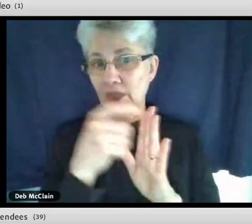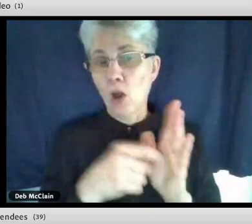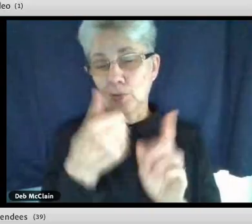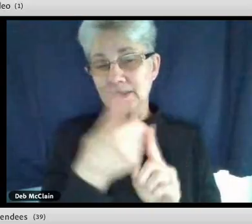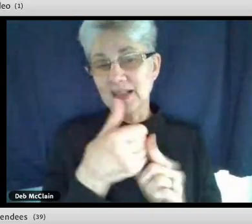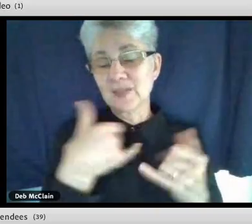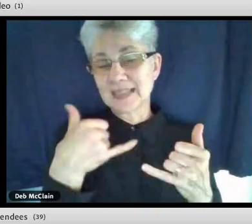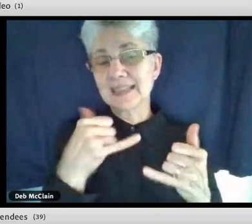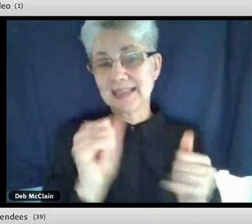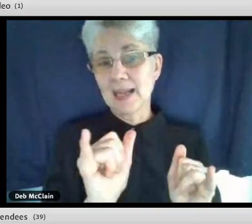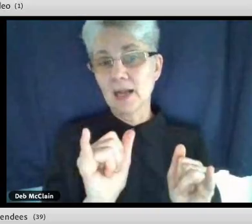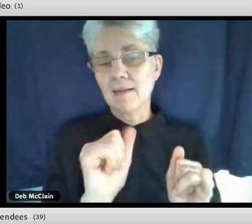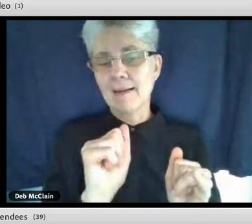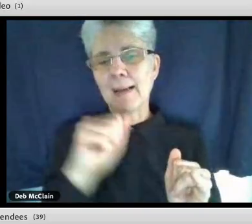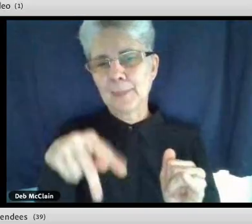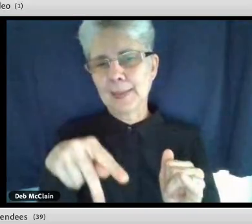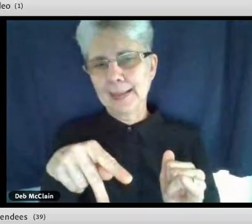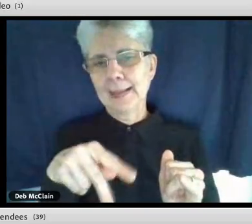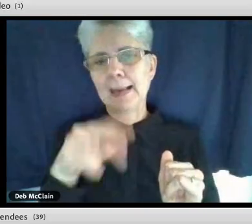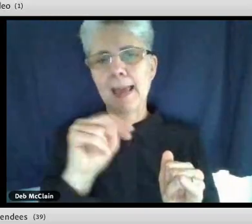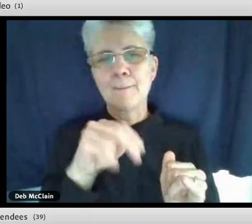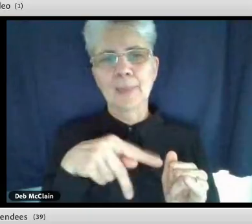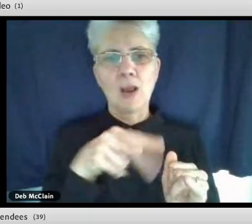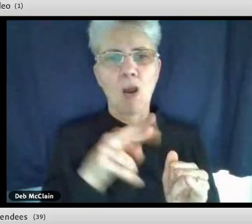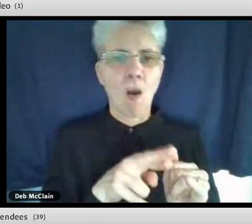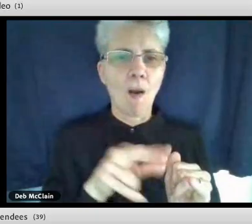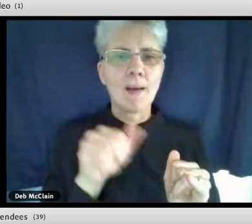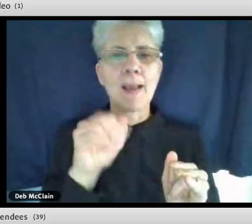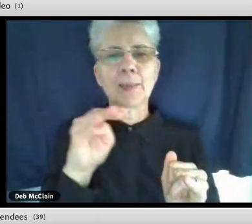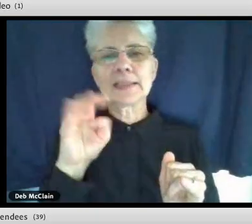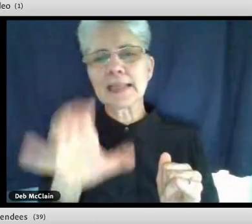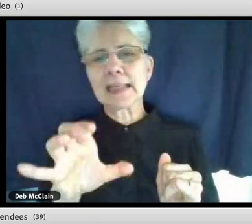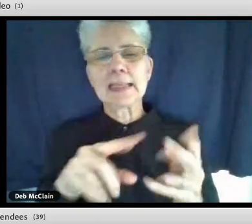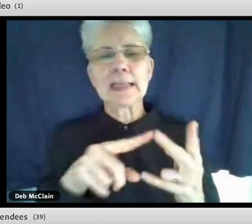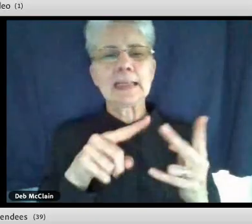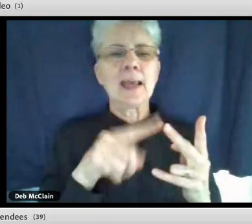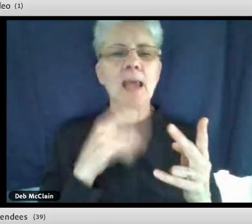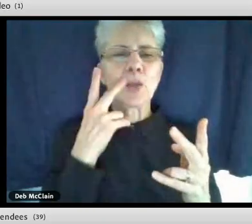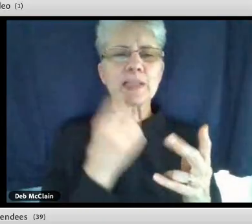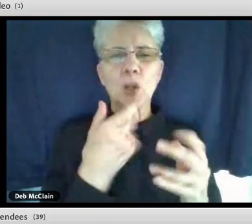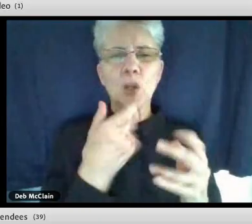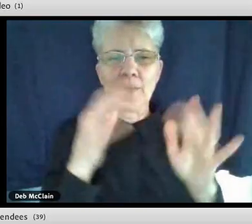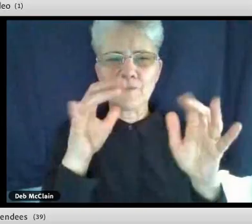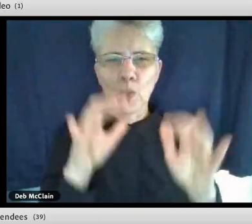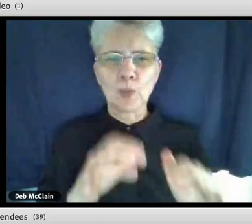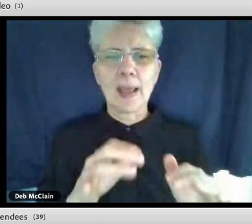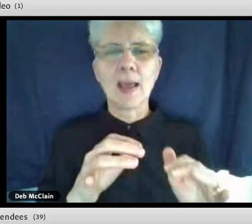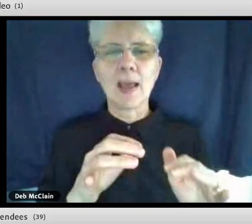Again, you still have to look at the article itself, you know, AP, NPR, ABC News.